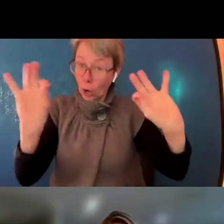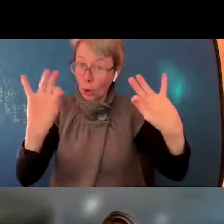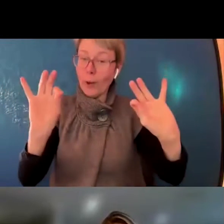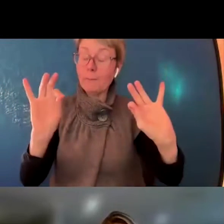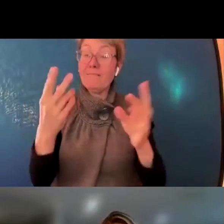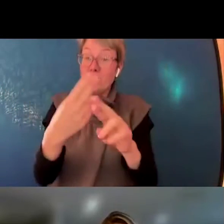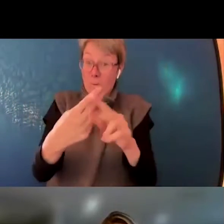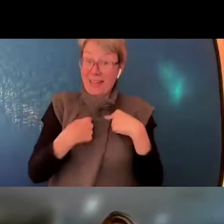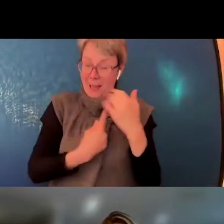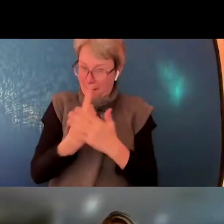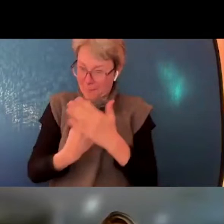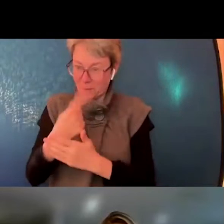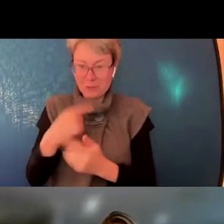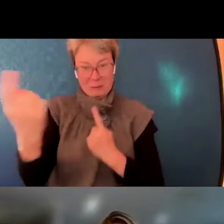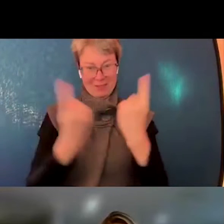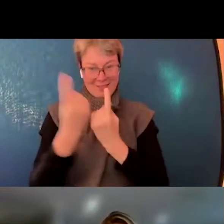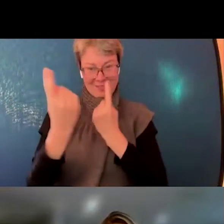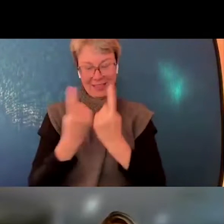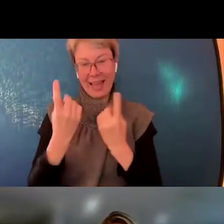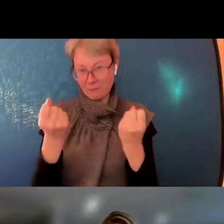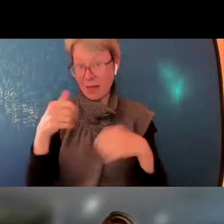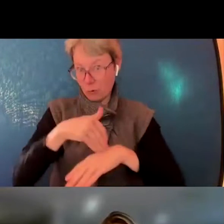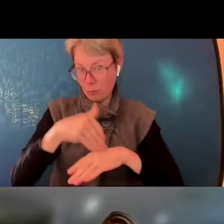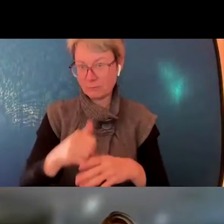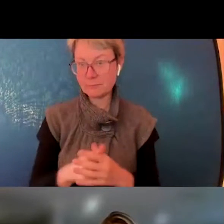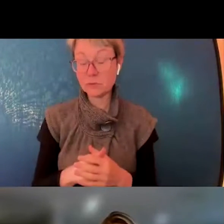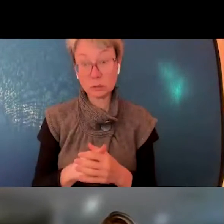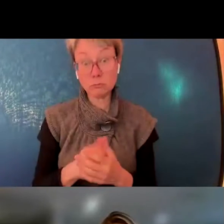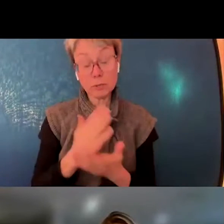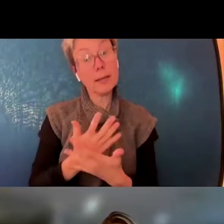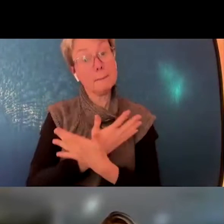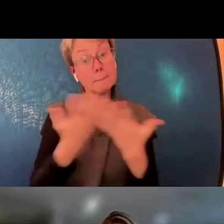and we deal with um they are big emergencies and it's important for people to know what to